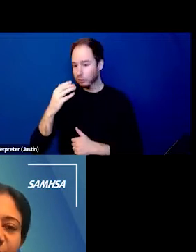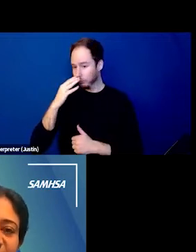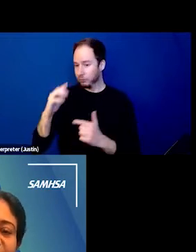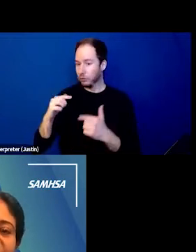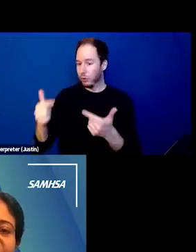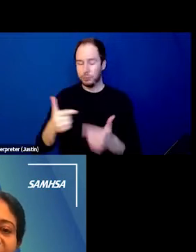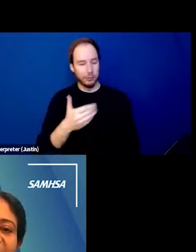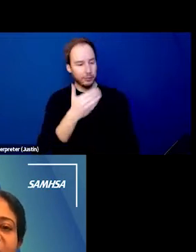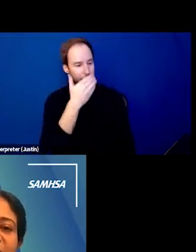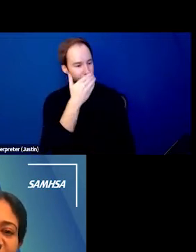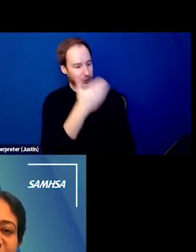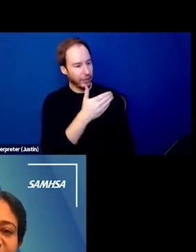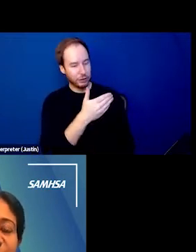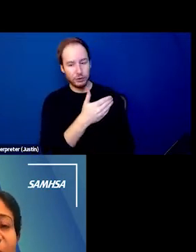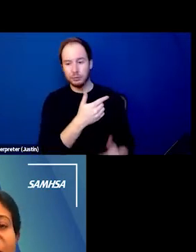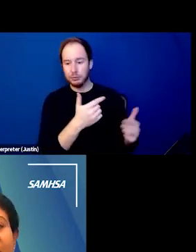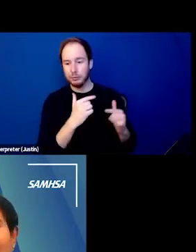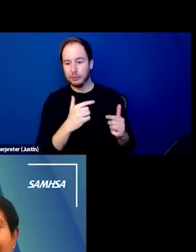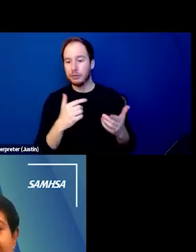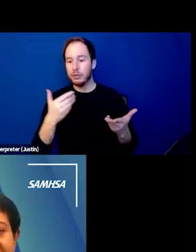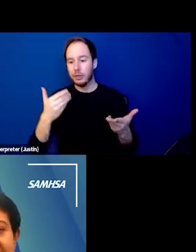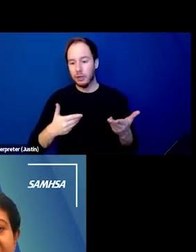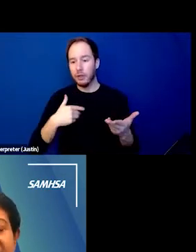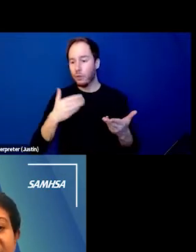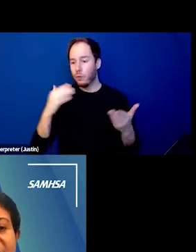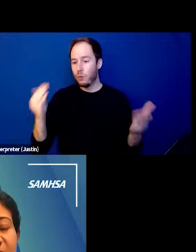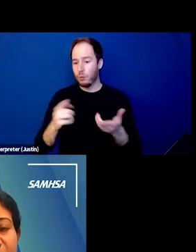Thank you, Pam. A warm welcome to all of you joining us today.